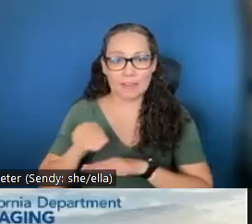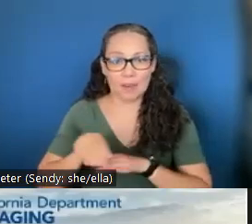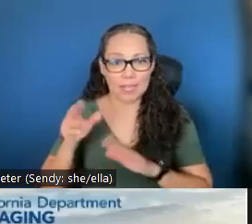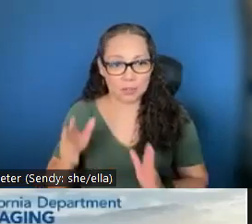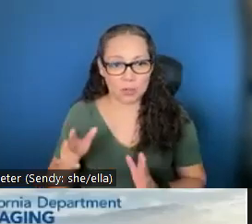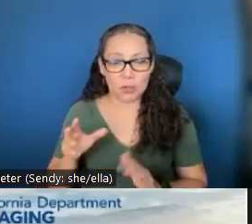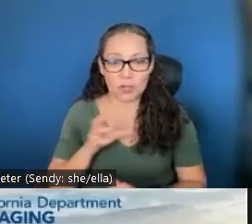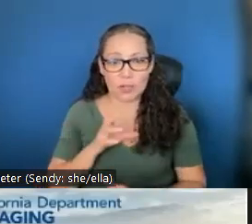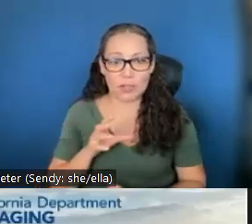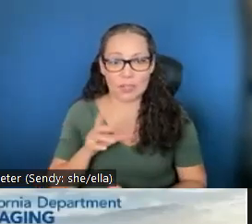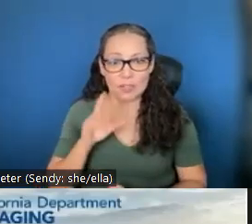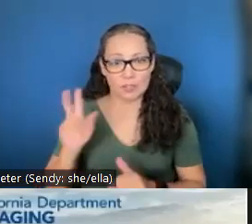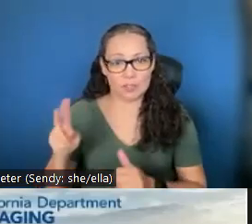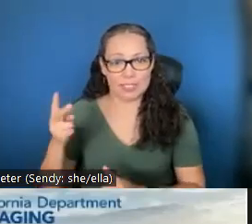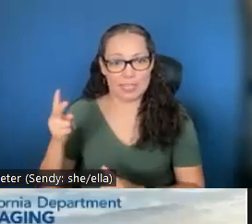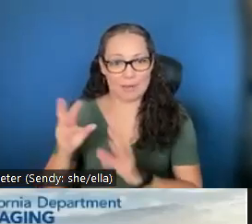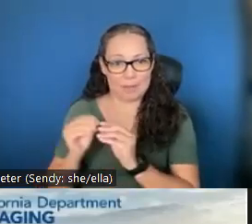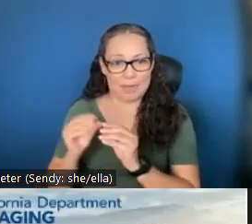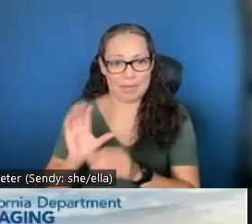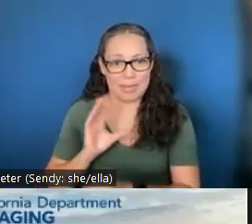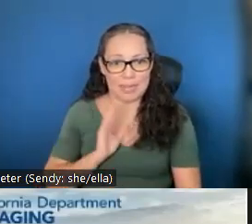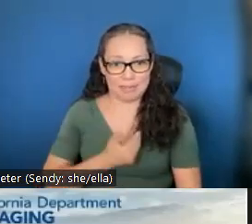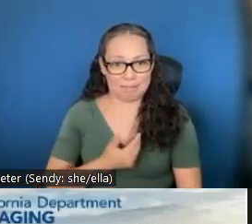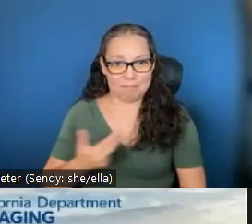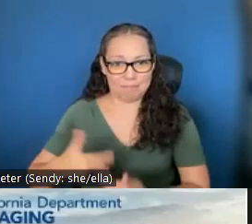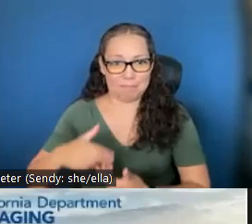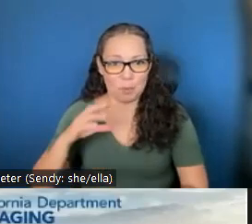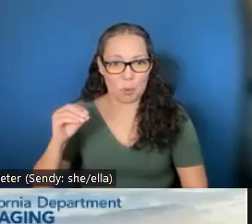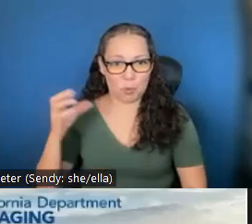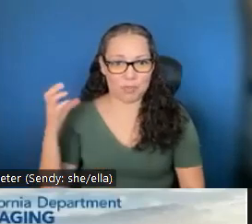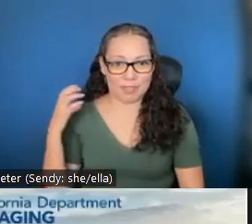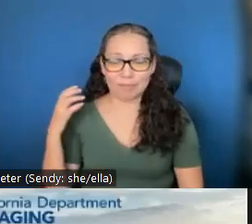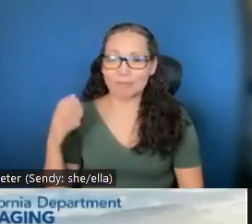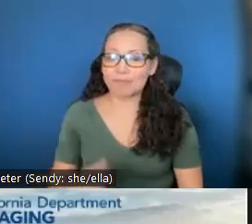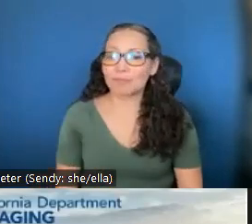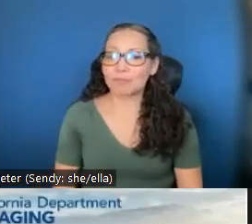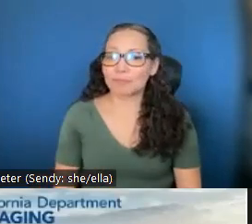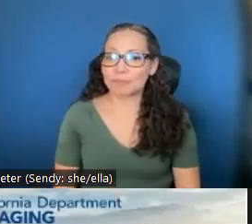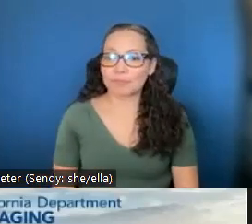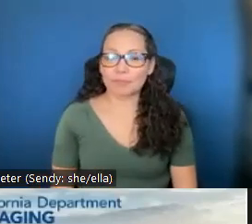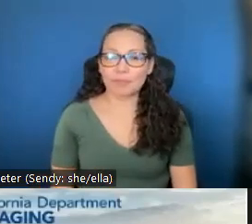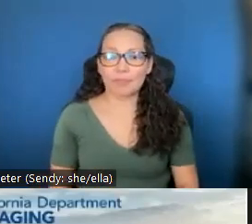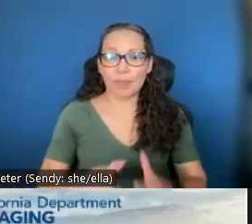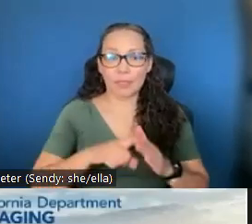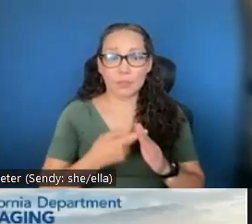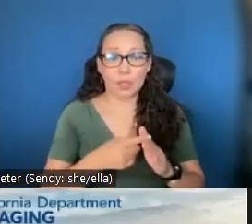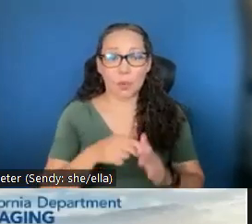as as our co-chair so thank you both thank you um so uh starting with roll call um we have 19